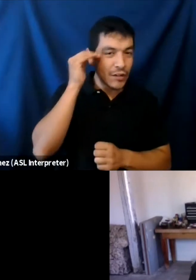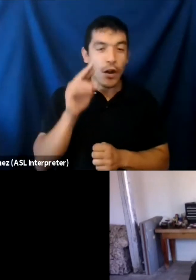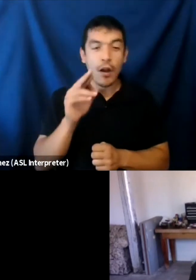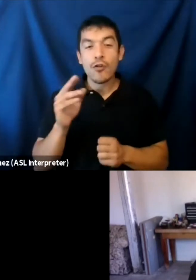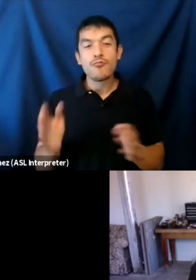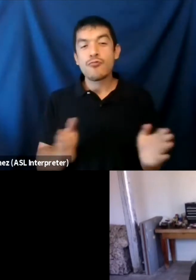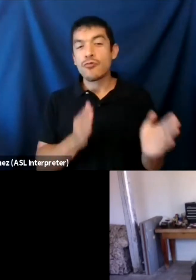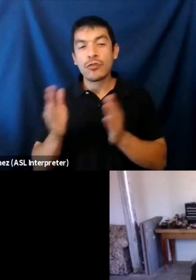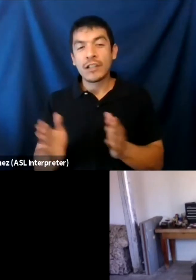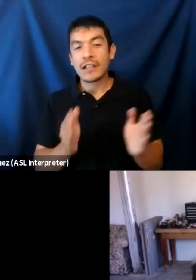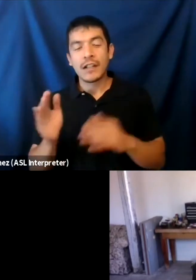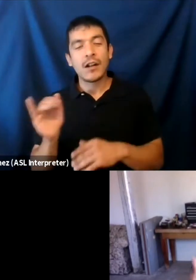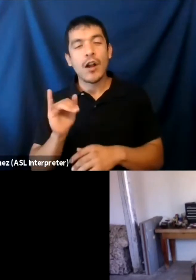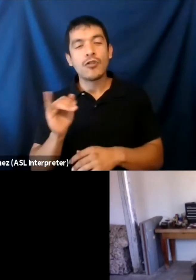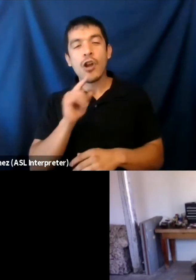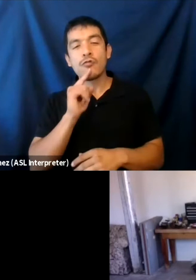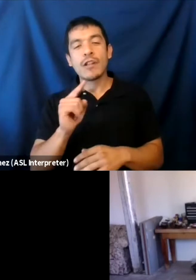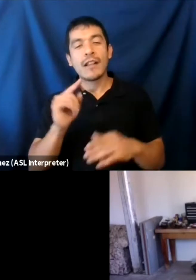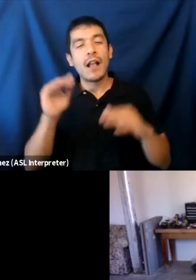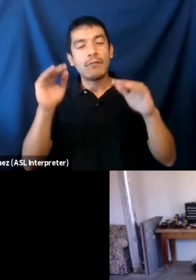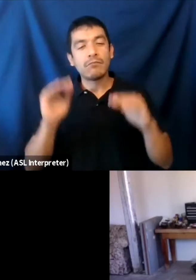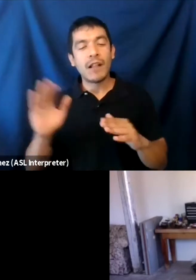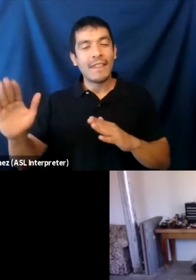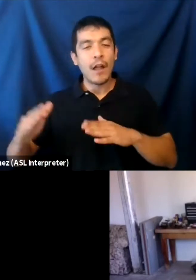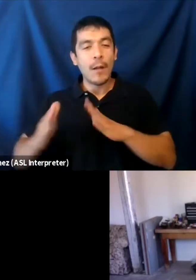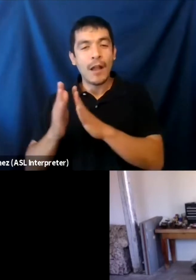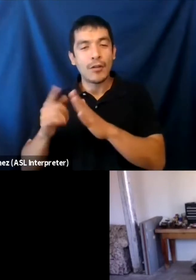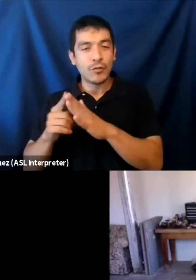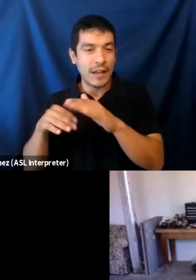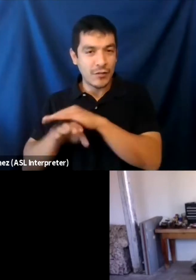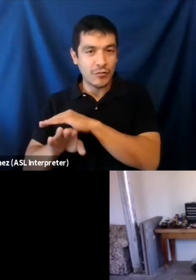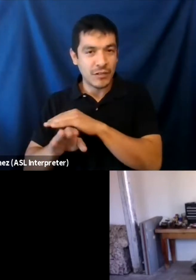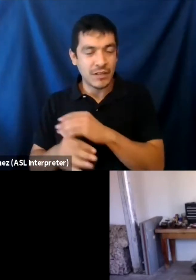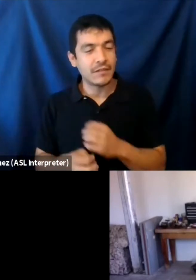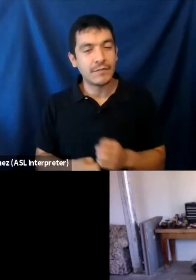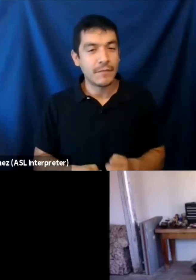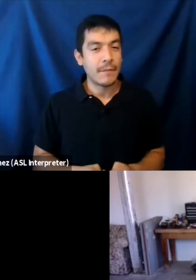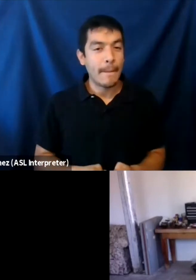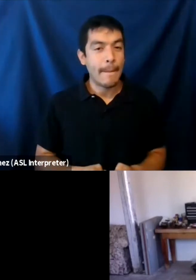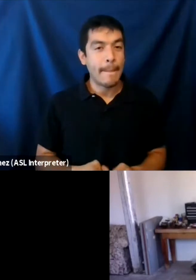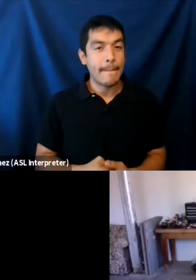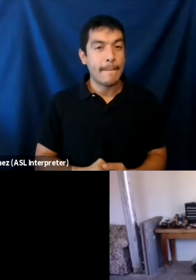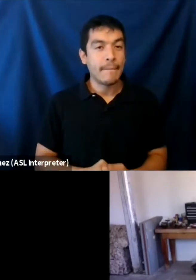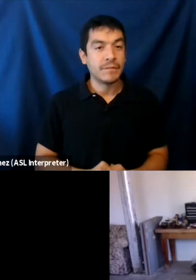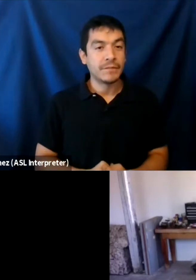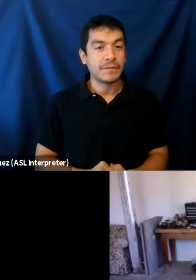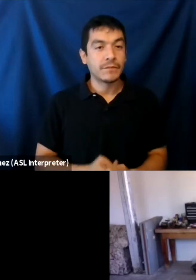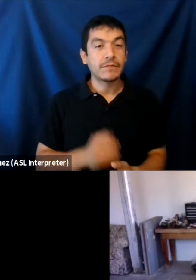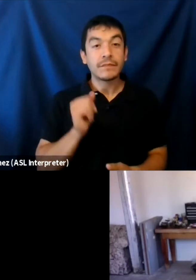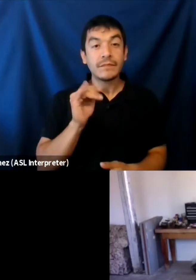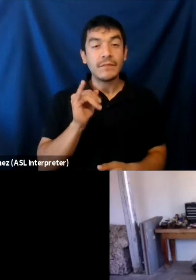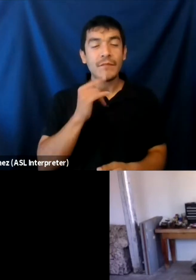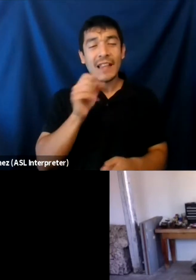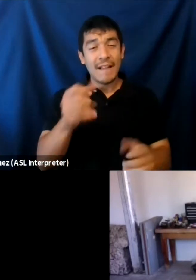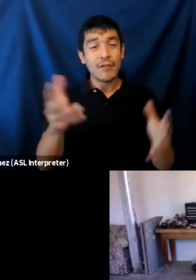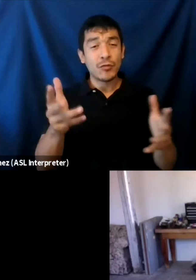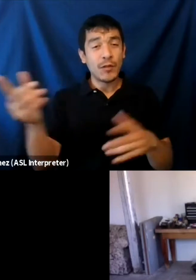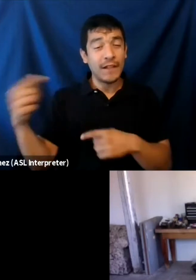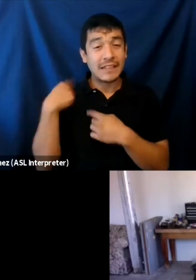also sort of lowers the barrier to entry, so, yeah. Have you spoken to them since the film came out?